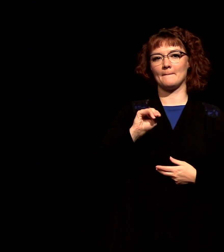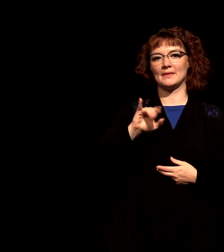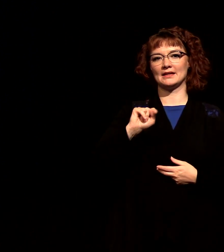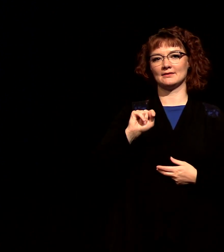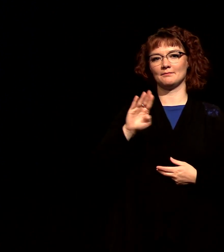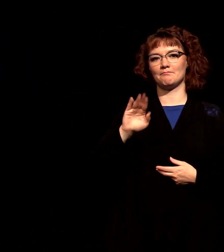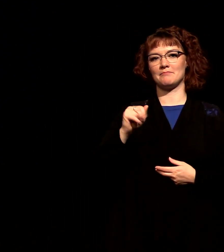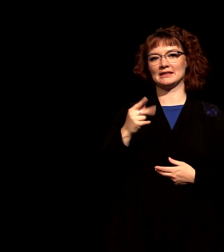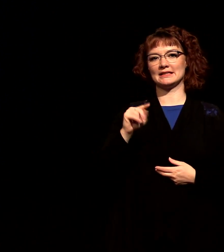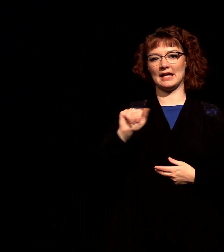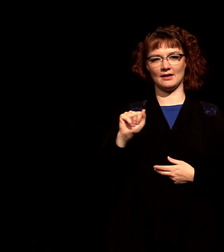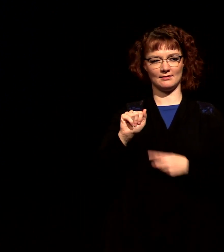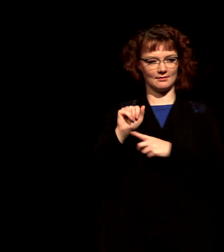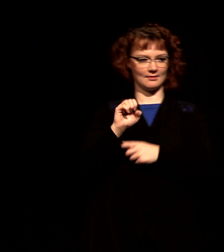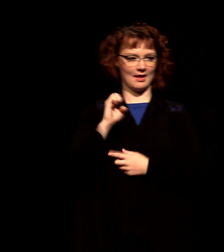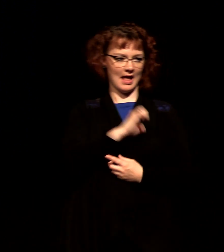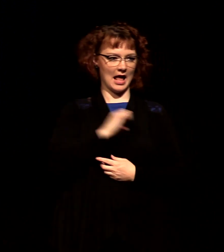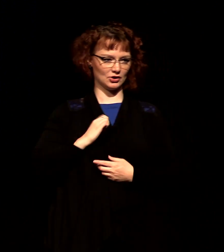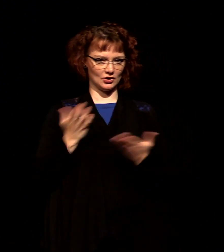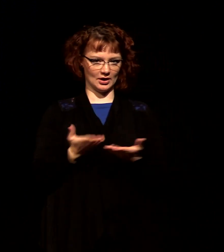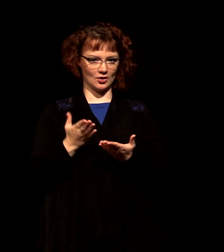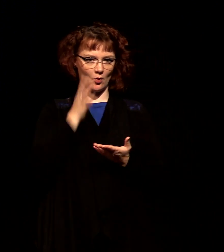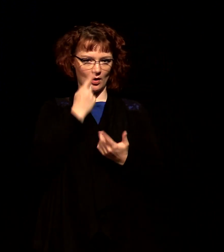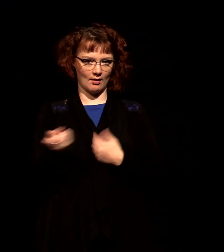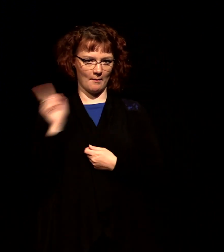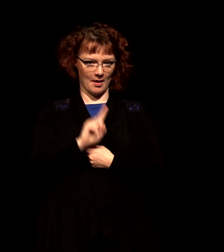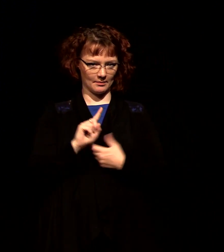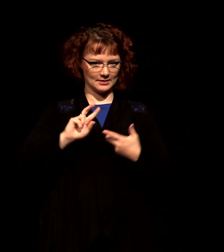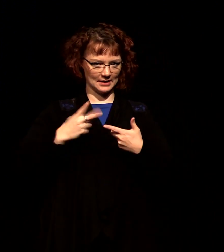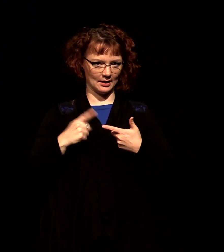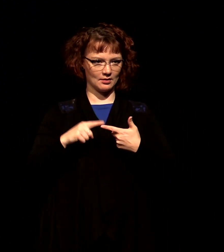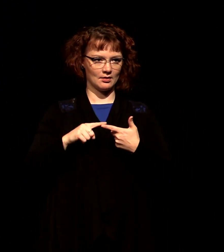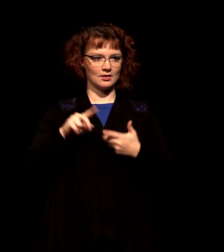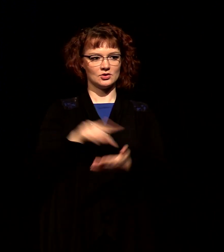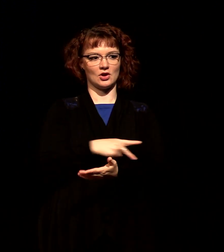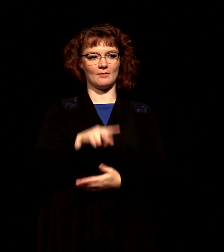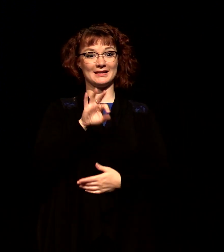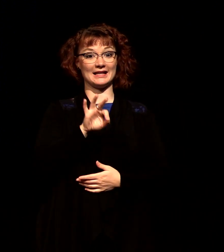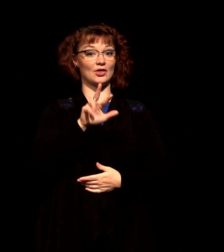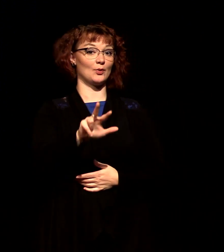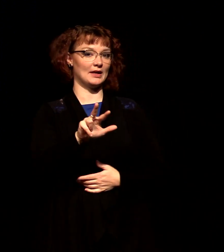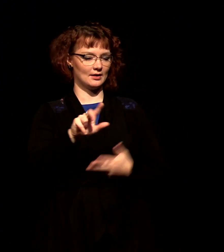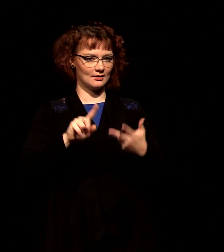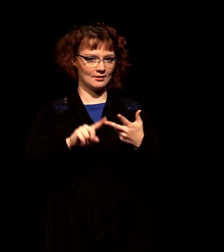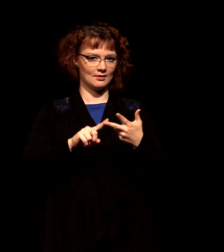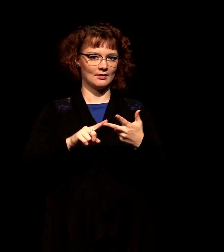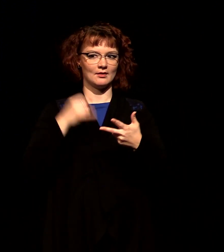and elder here at Salem Alliance is going to come up, he has incredible word on Psalm 93. And then finally, one of our own